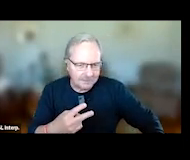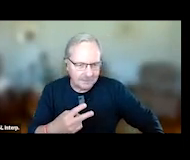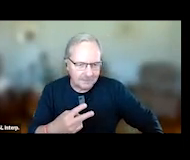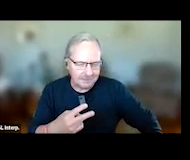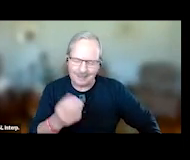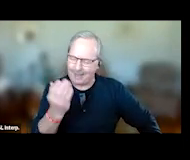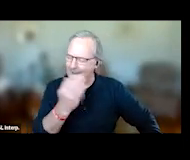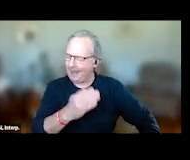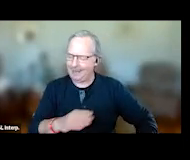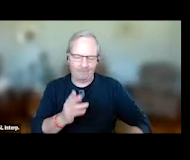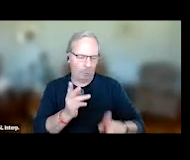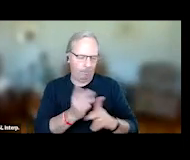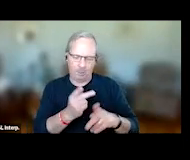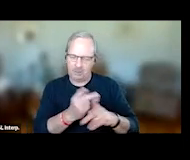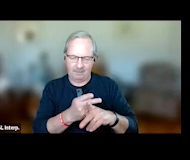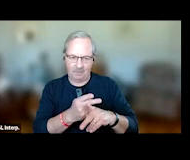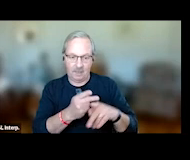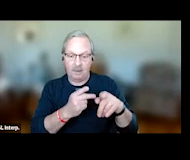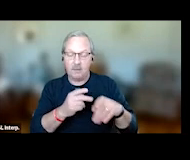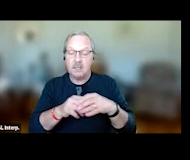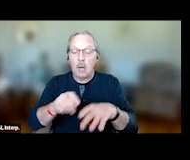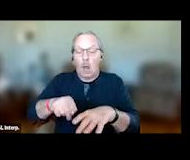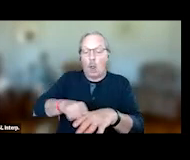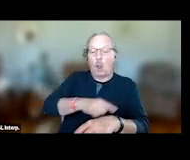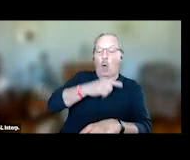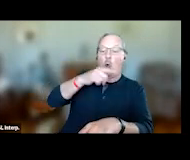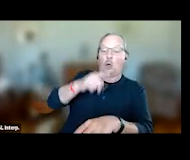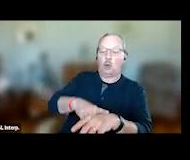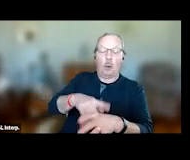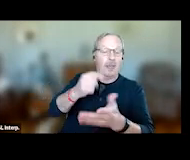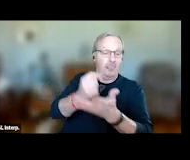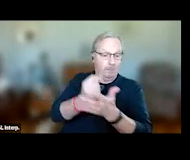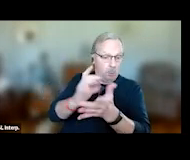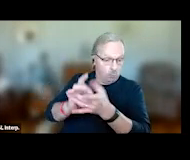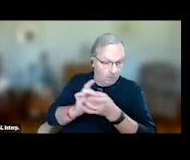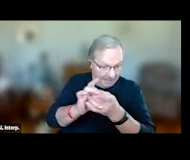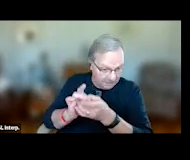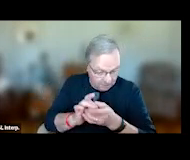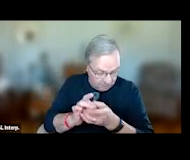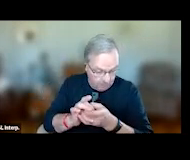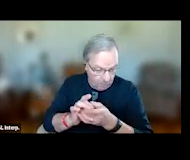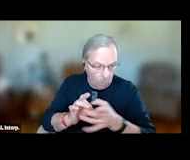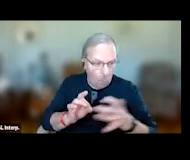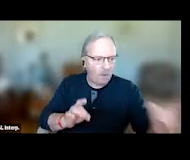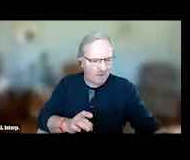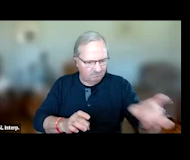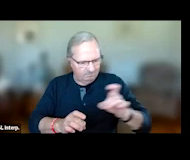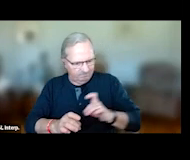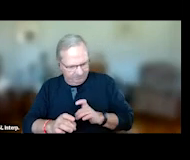unless it's within the context of a long-term therapeutic relationship or if they're deliberating the validity of these experiences and are